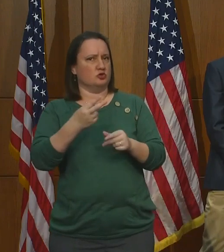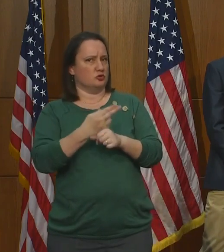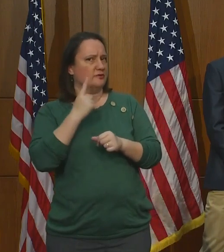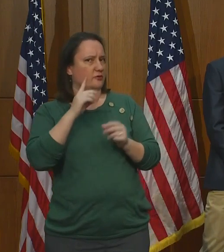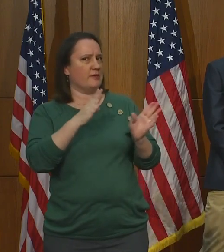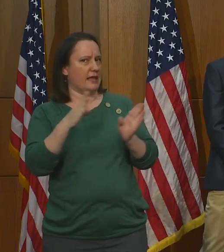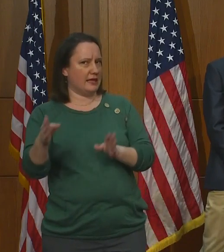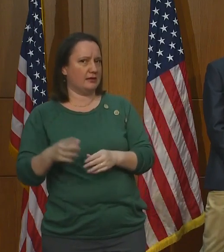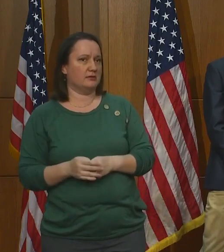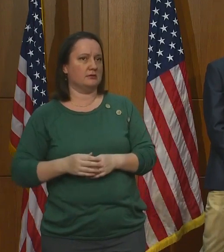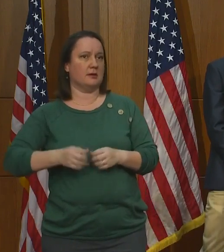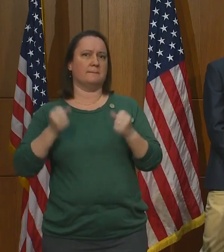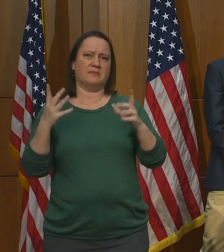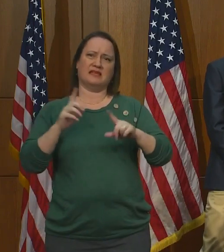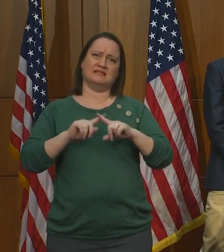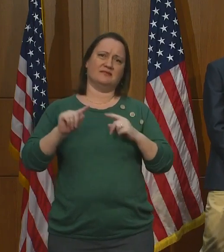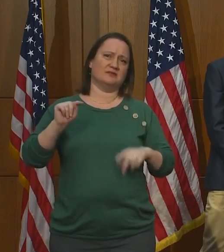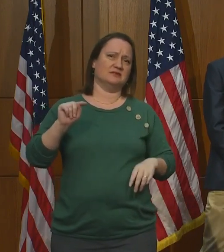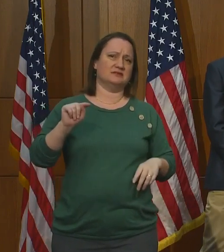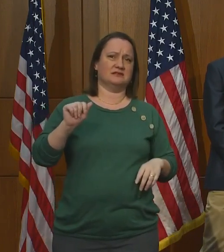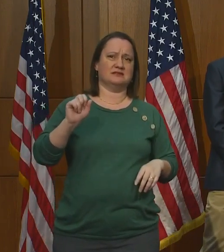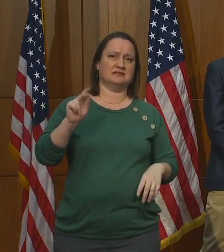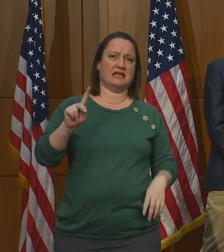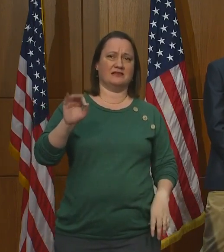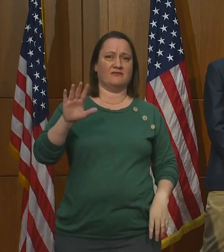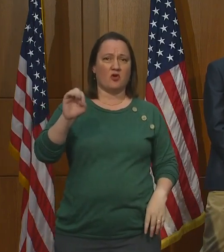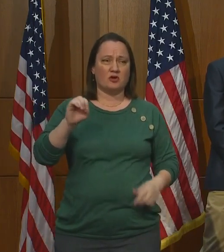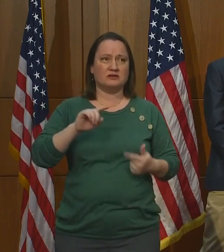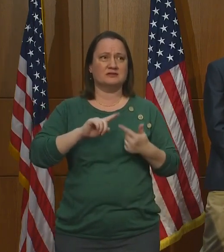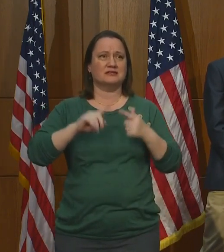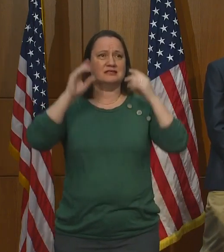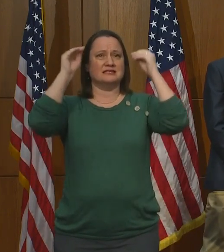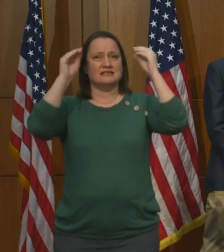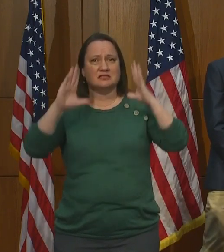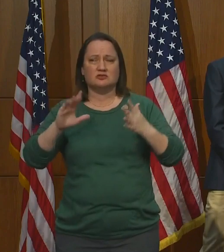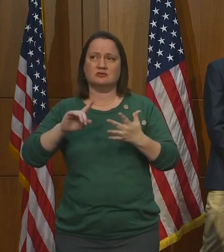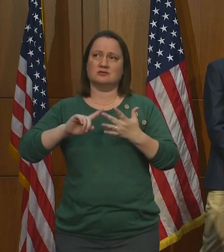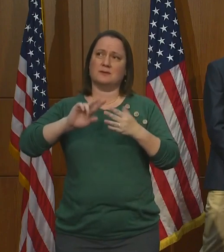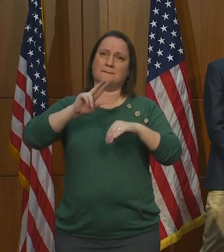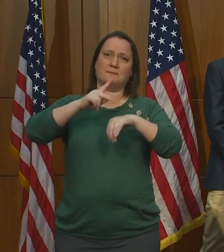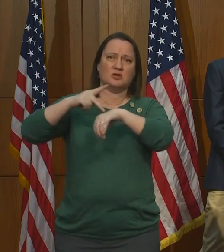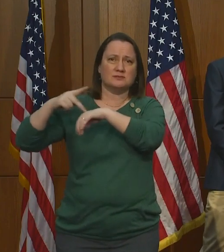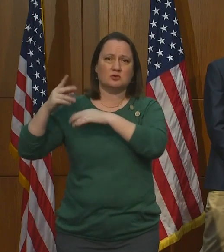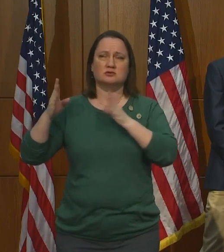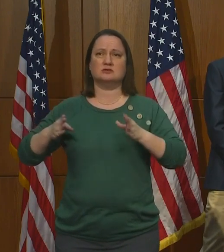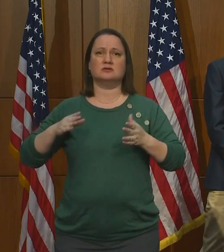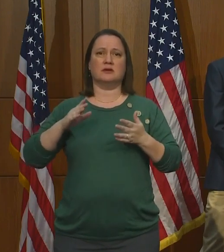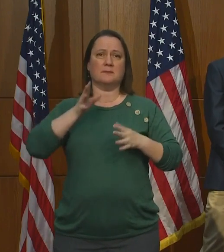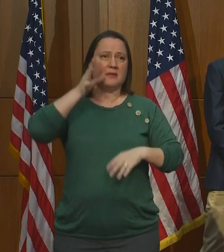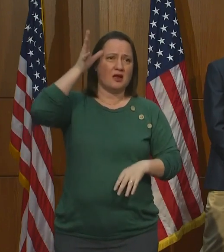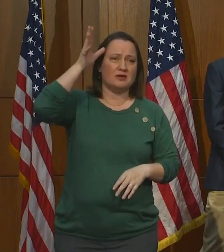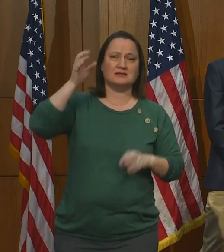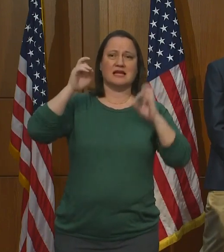PLANNING. HI IT WAS CREATED WITH THE GUIDANCE OF NUMEROUS